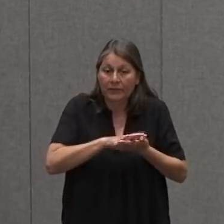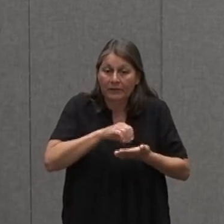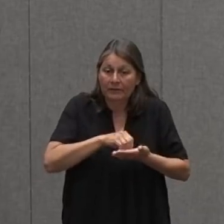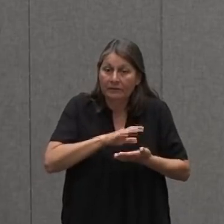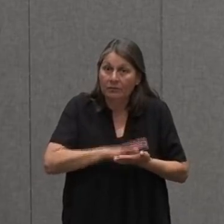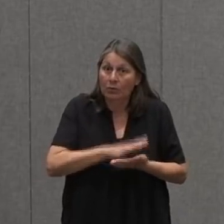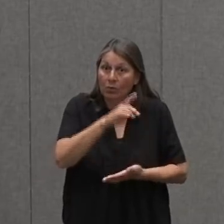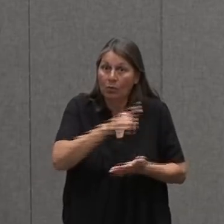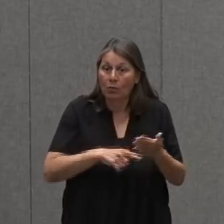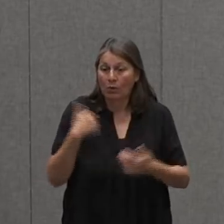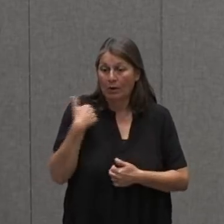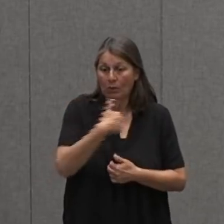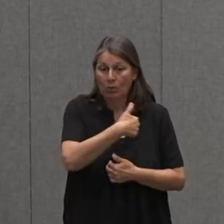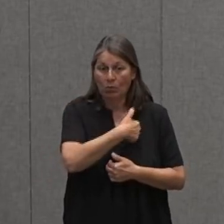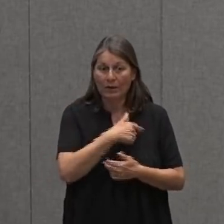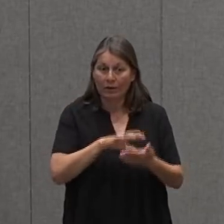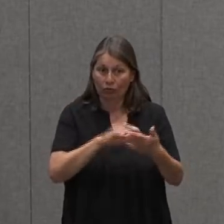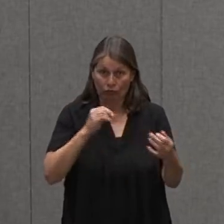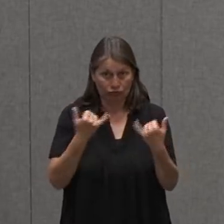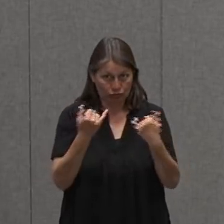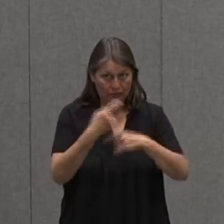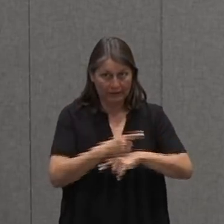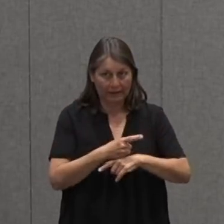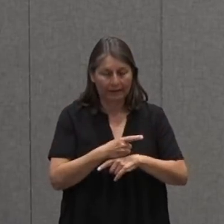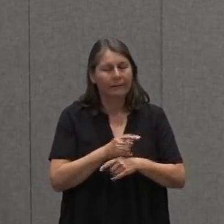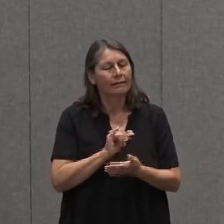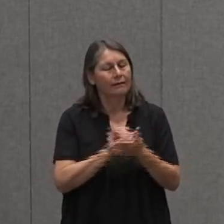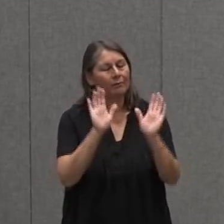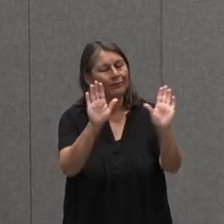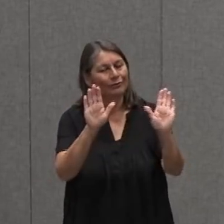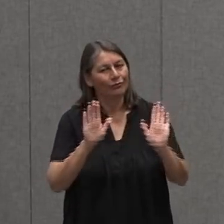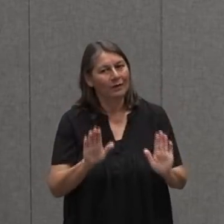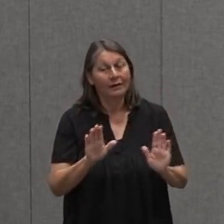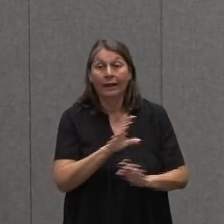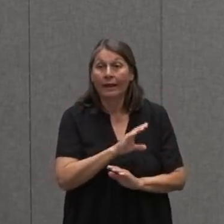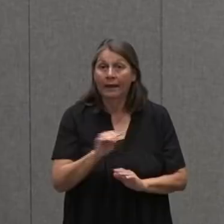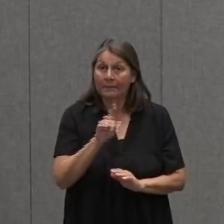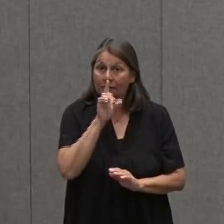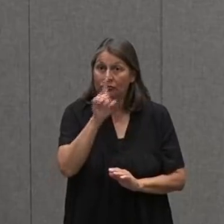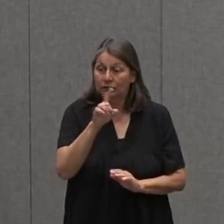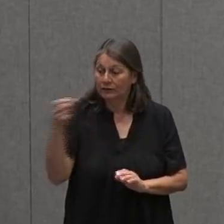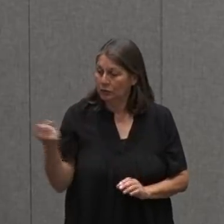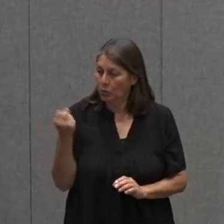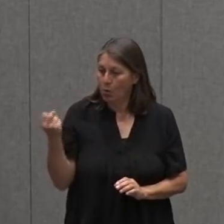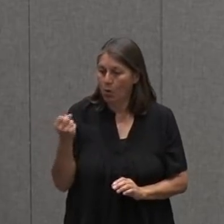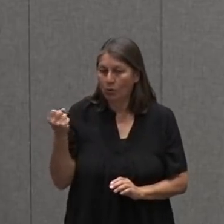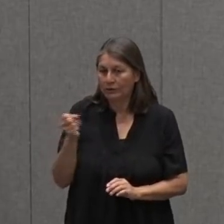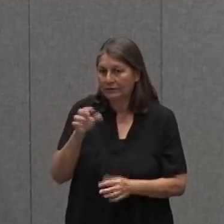talk about today on it, that would be great. And keep it somewhere special because the next episode